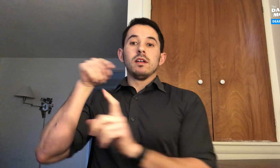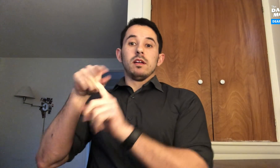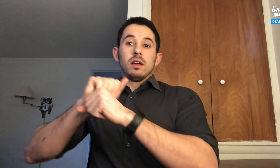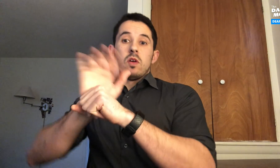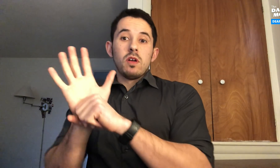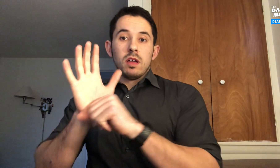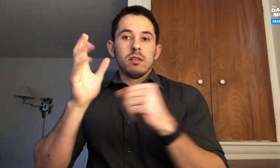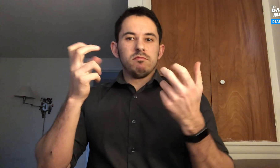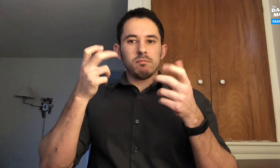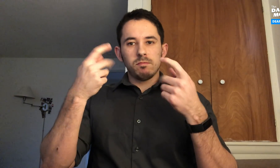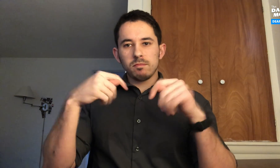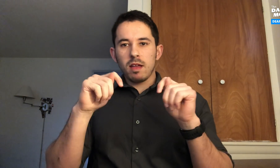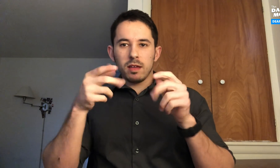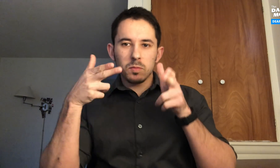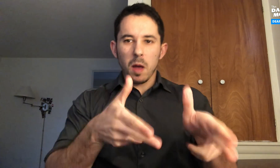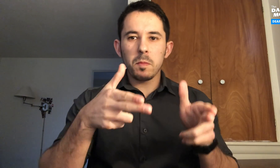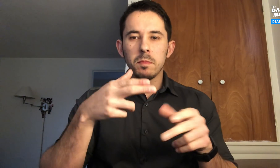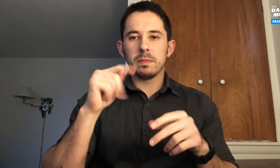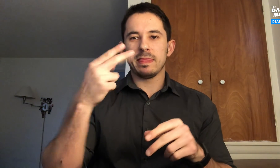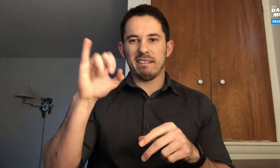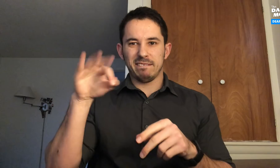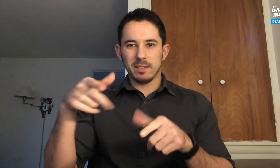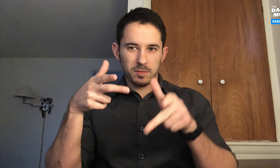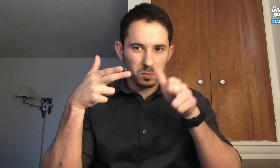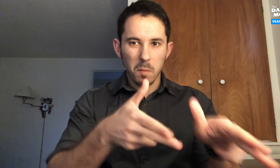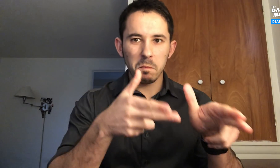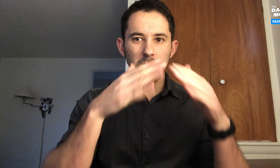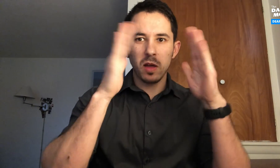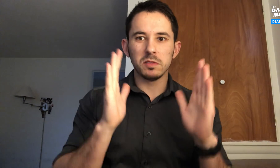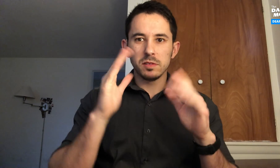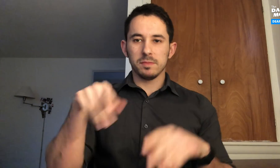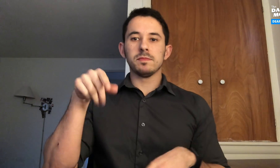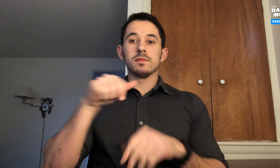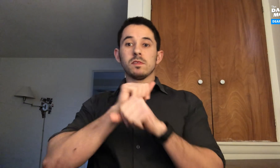The virus is trying to rob the house.